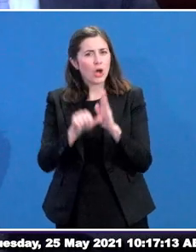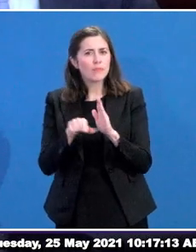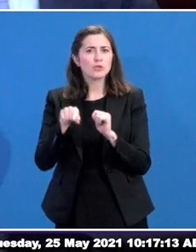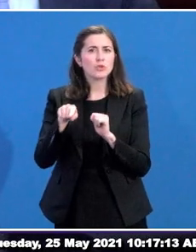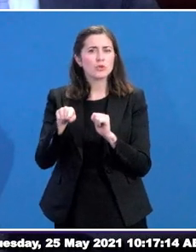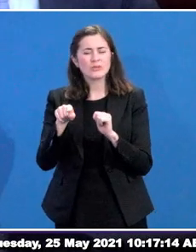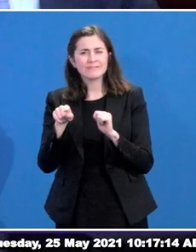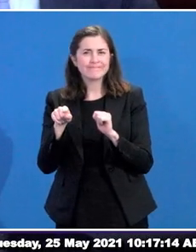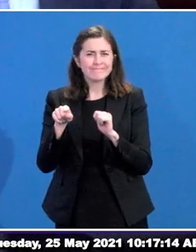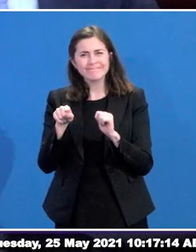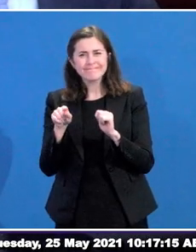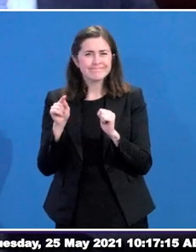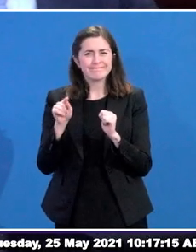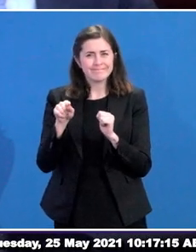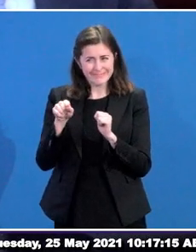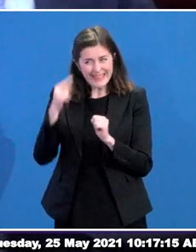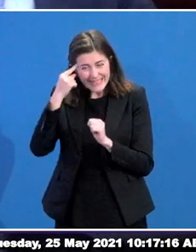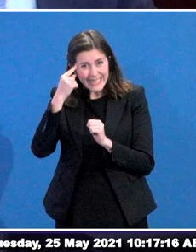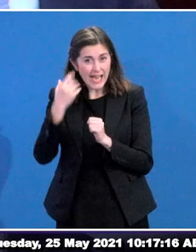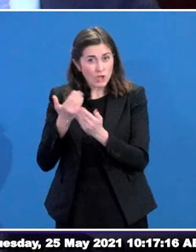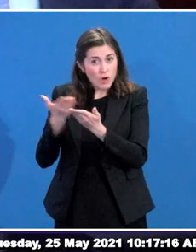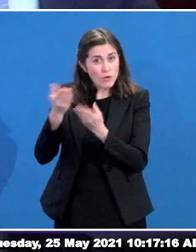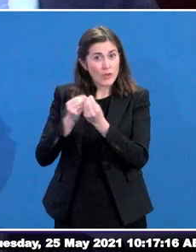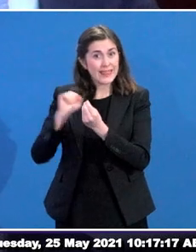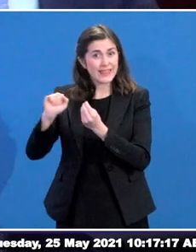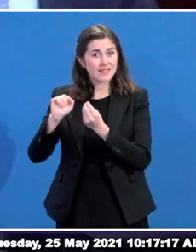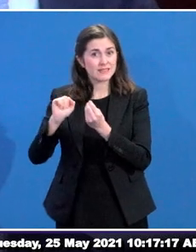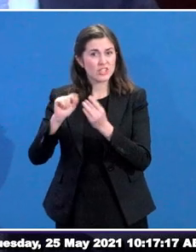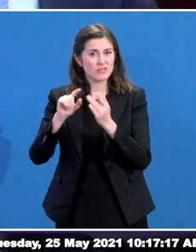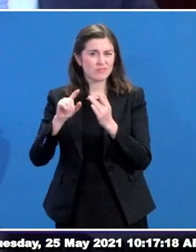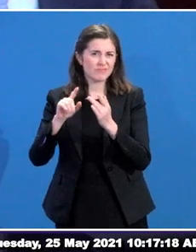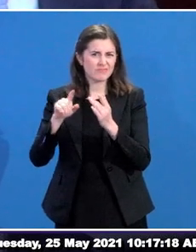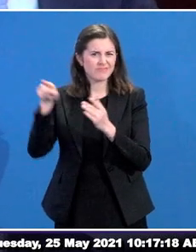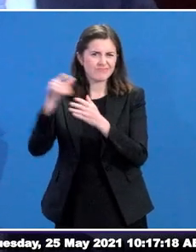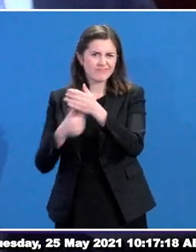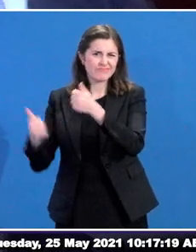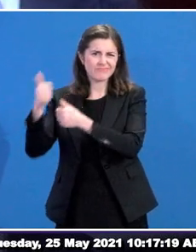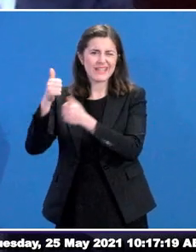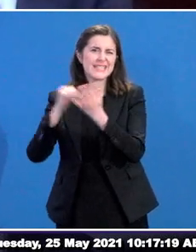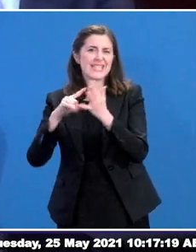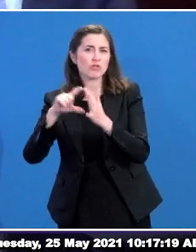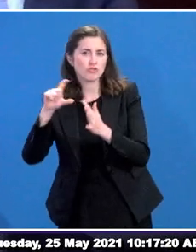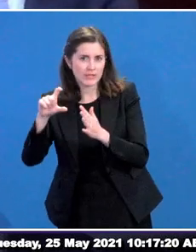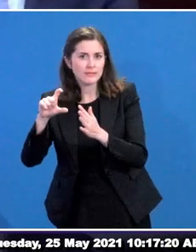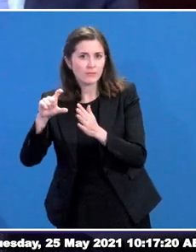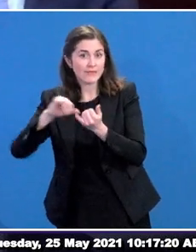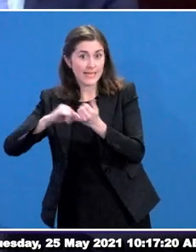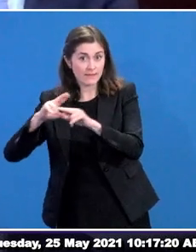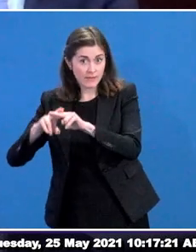you think you had the conversation with the company secretary. Yeah. And that raised SP1's performance? Yes.